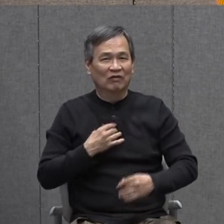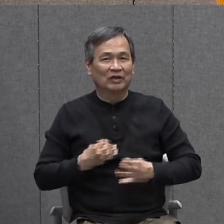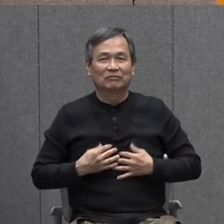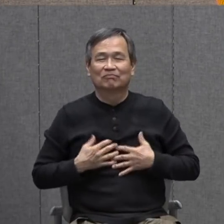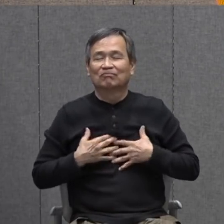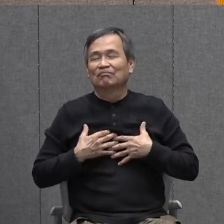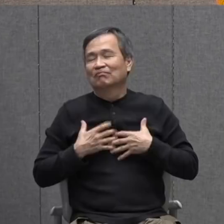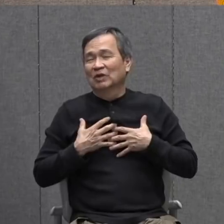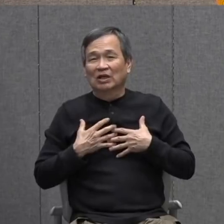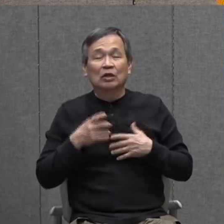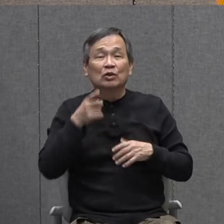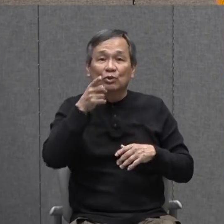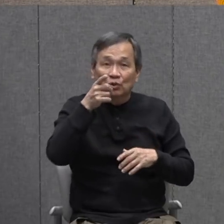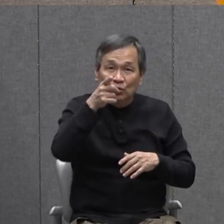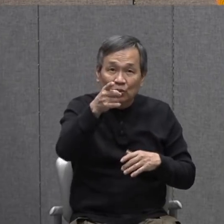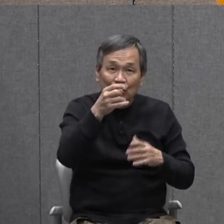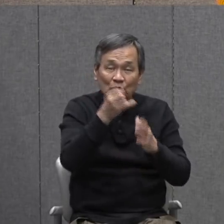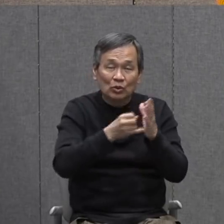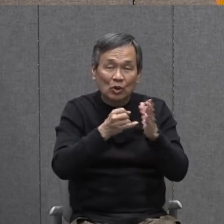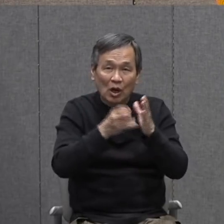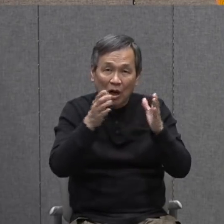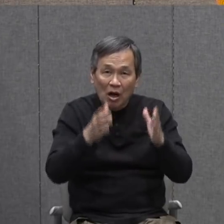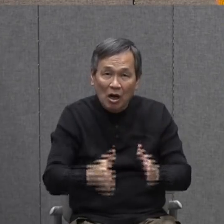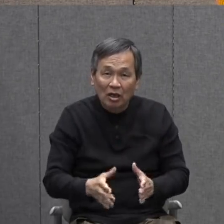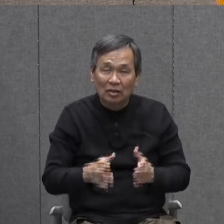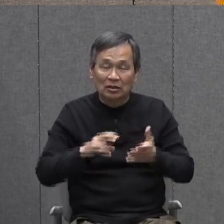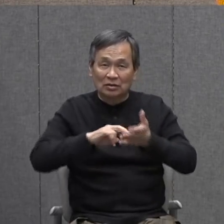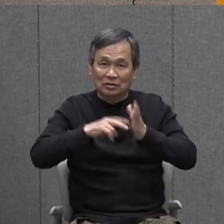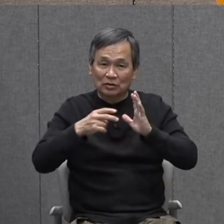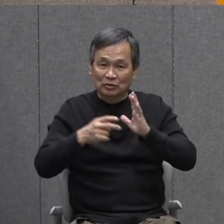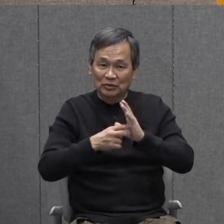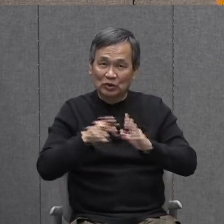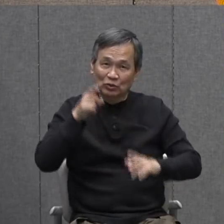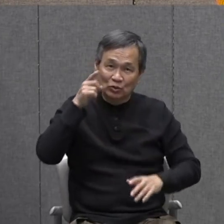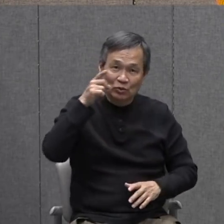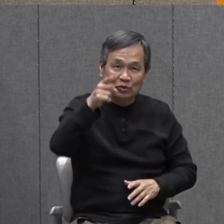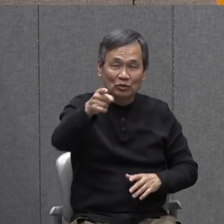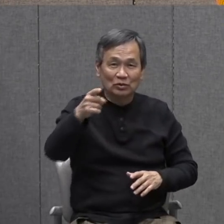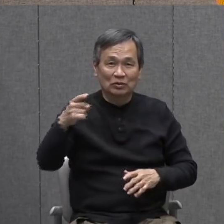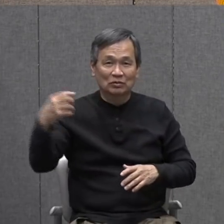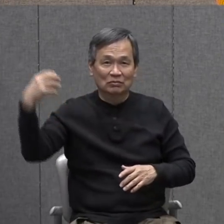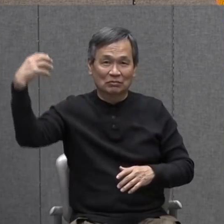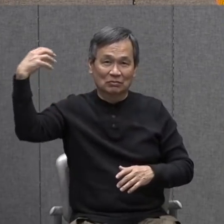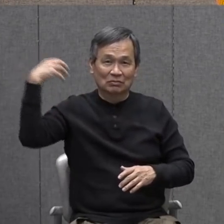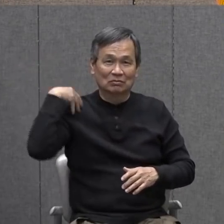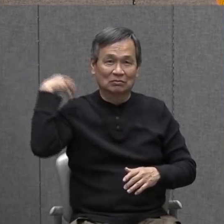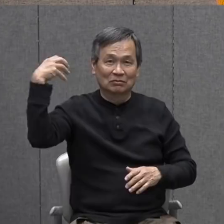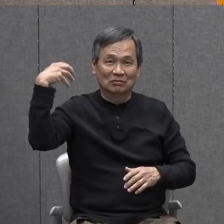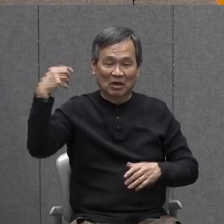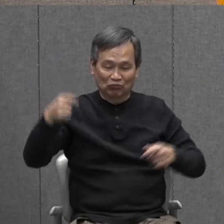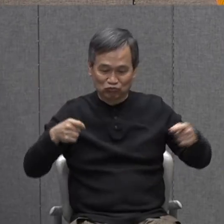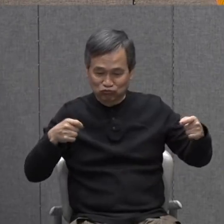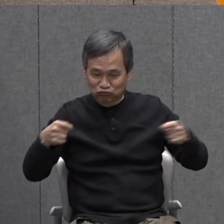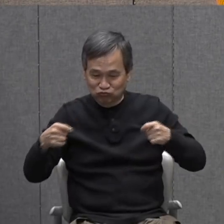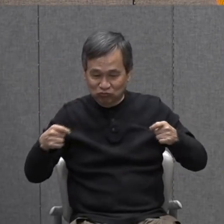to make choices about your work. You are in control of your own choices for the next 40 minutes